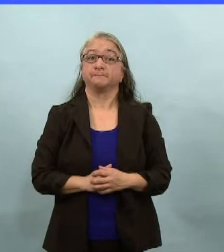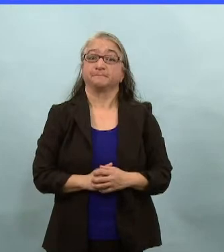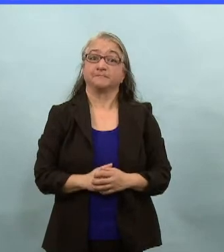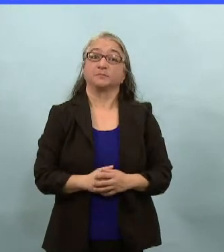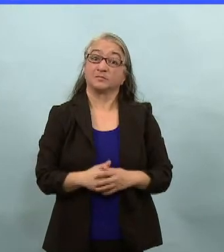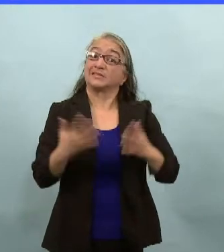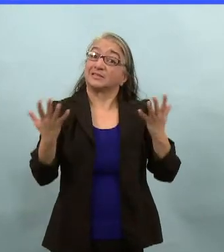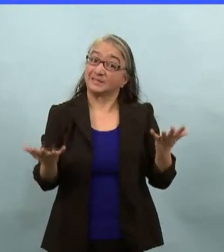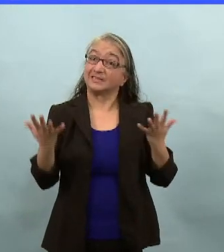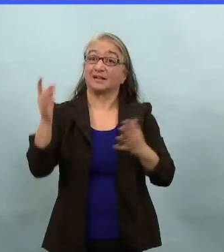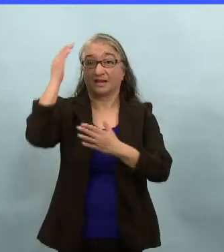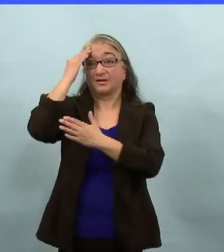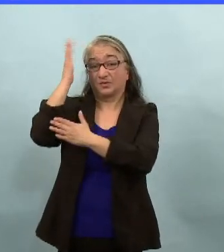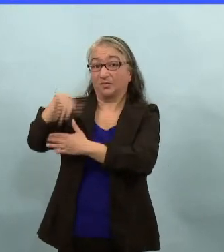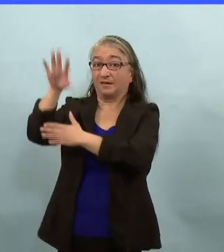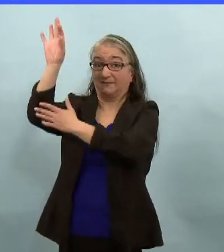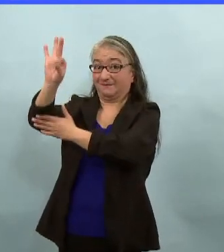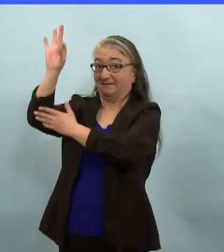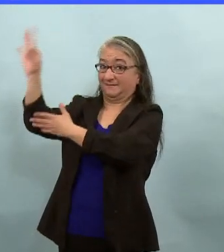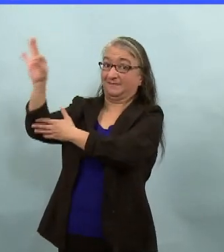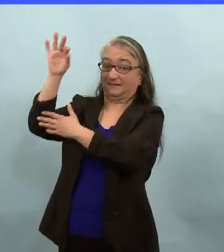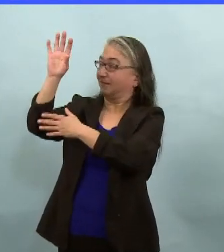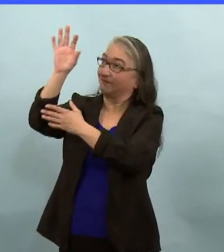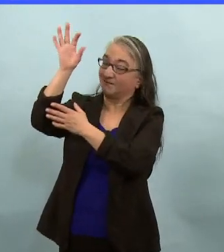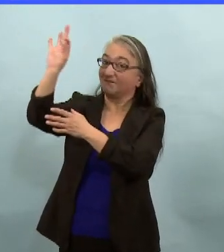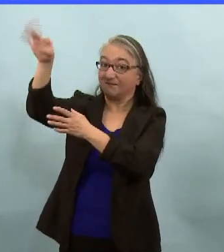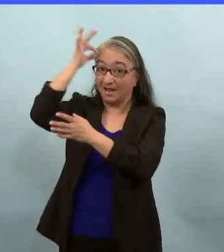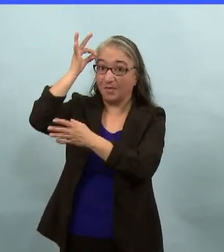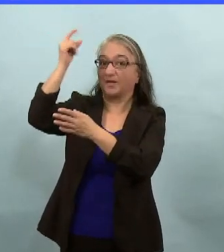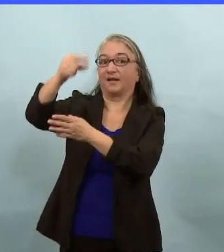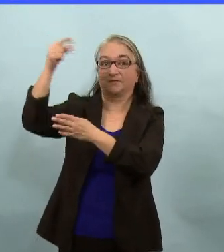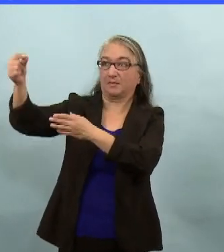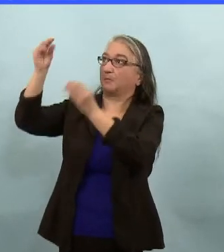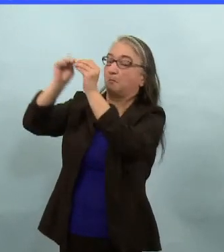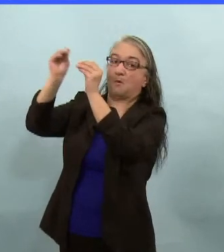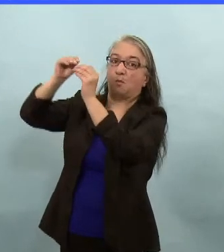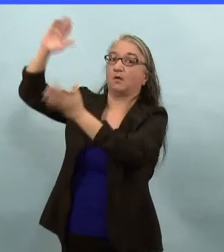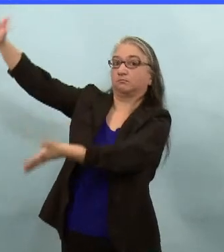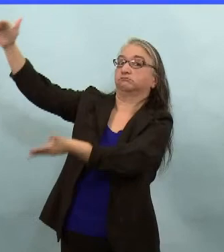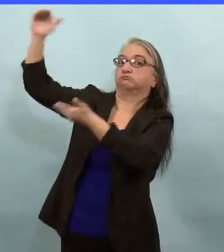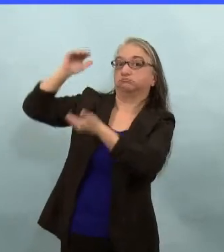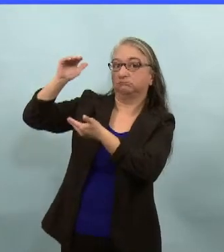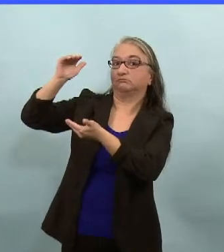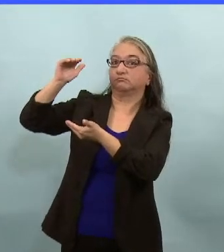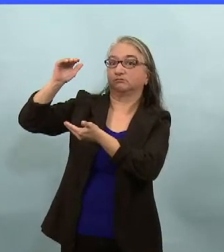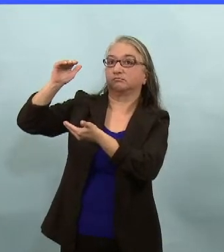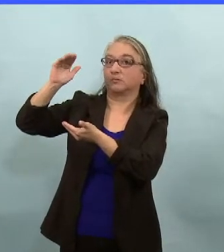issue and we'll continue to work with them towards that end and we are taking steps so